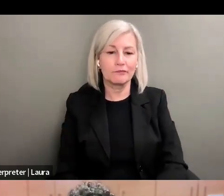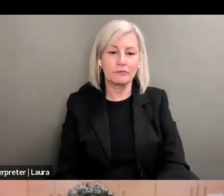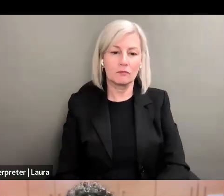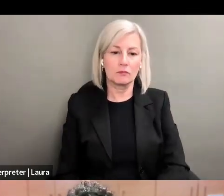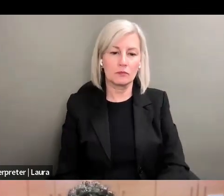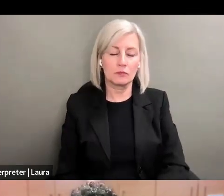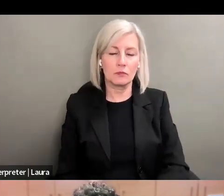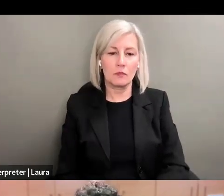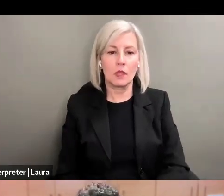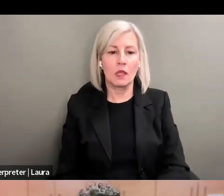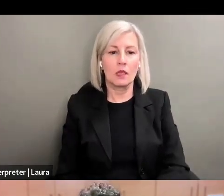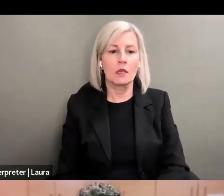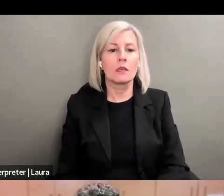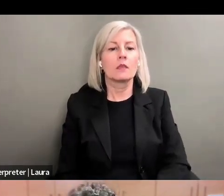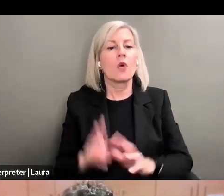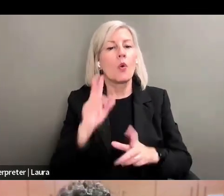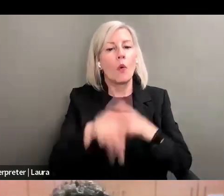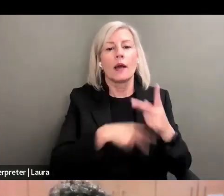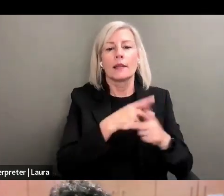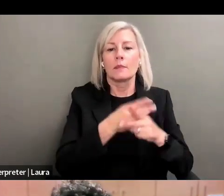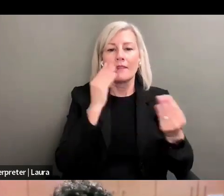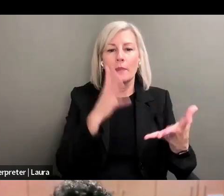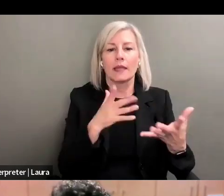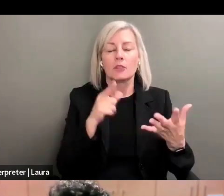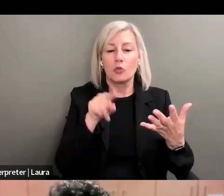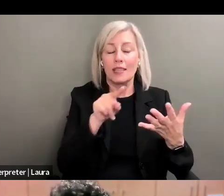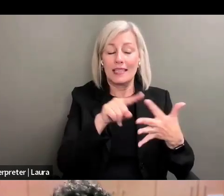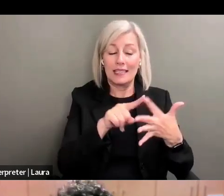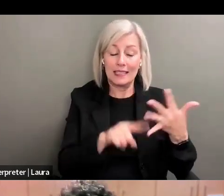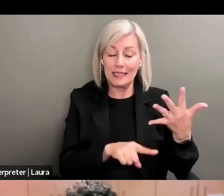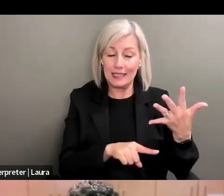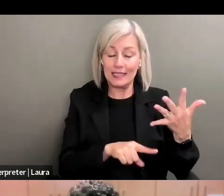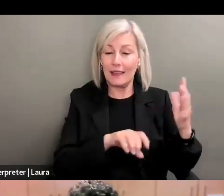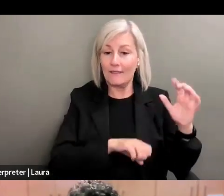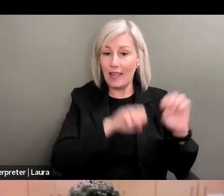So what types of information does do these evaluations or assessments provide?